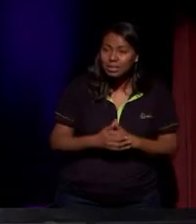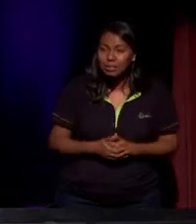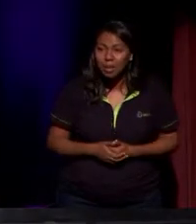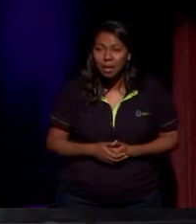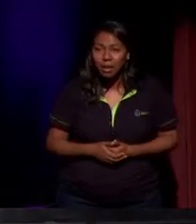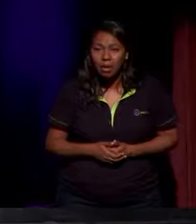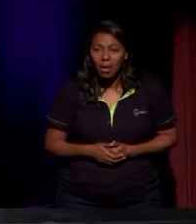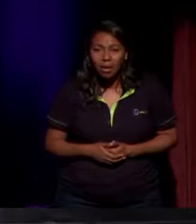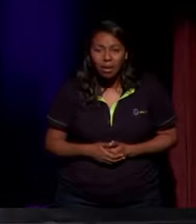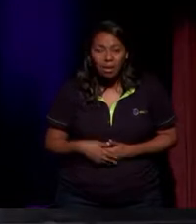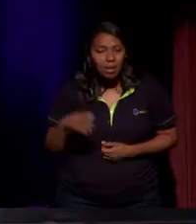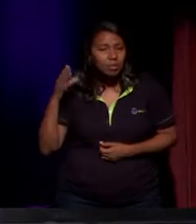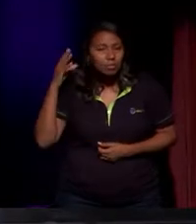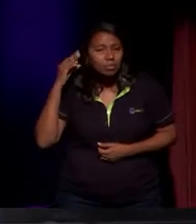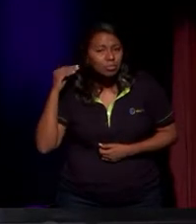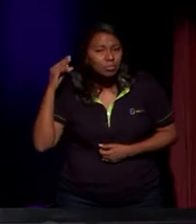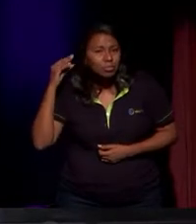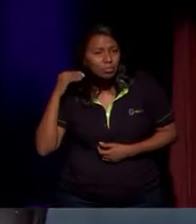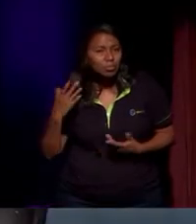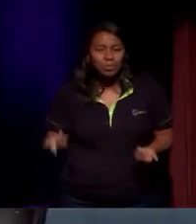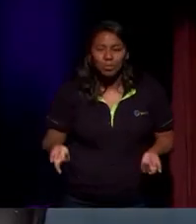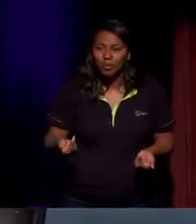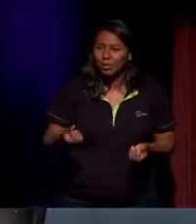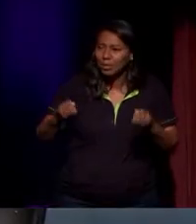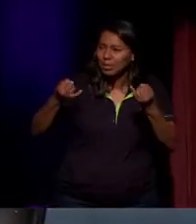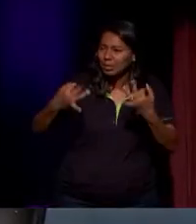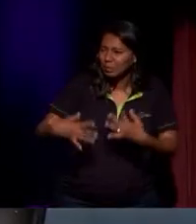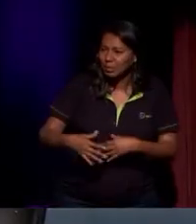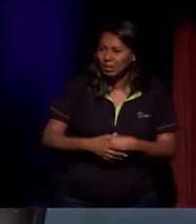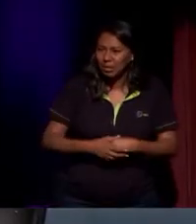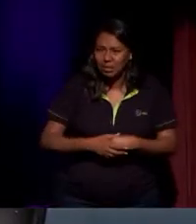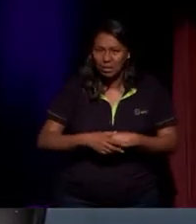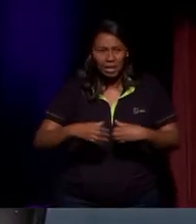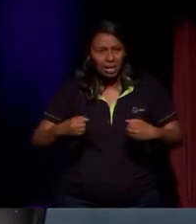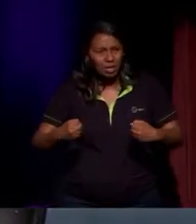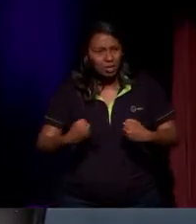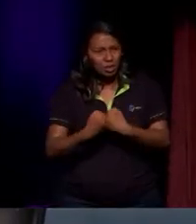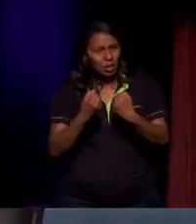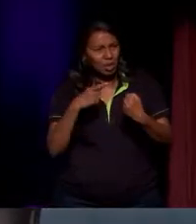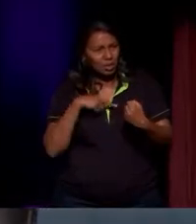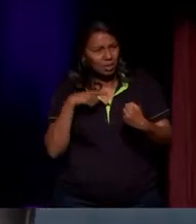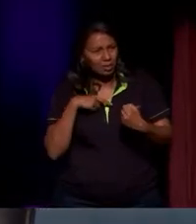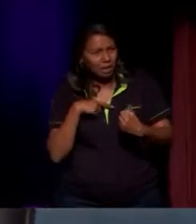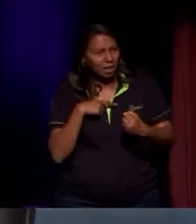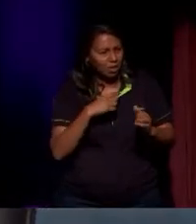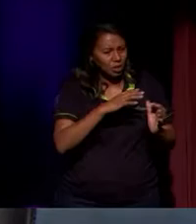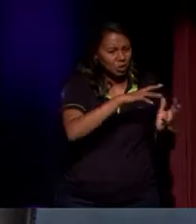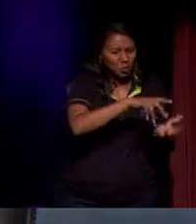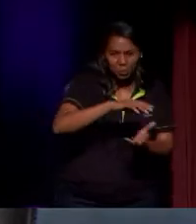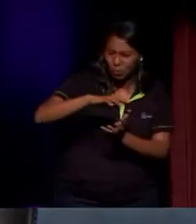of the clash of civilizations, it is better to stop here, because, in this book,